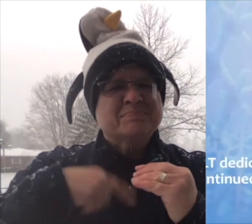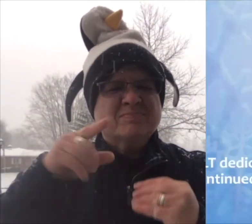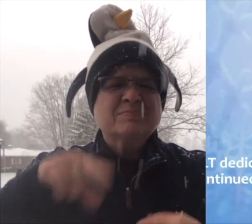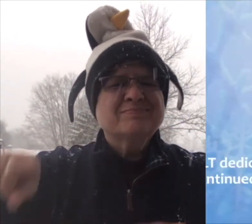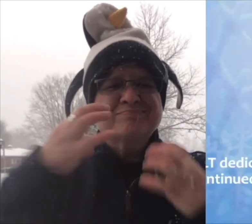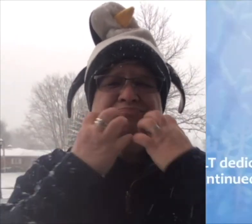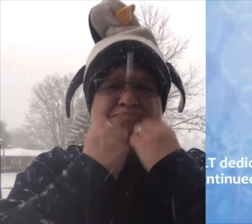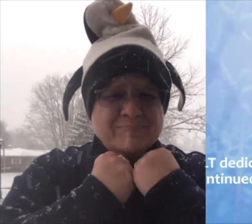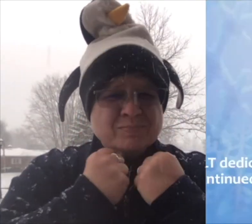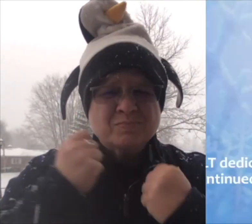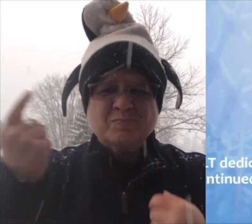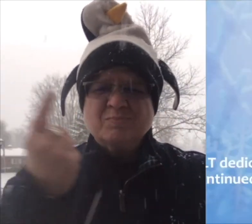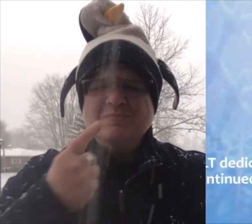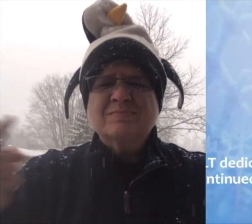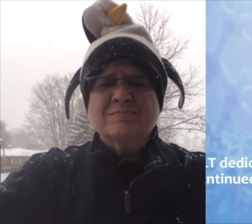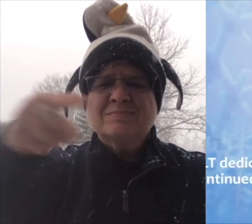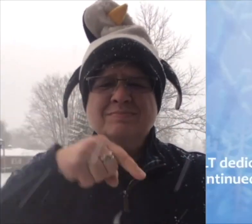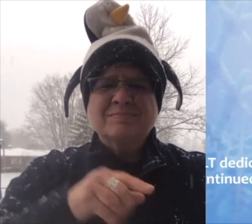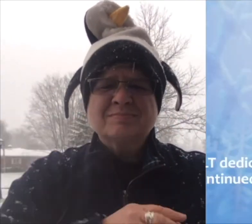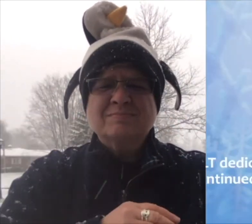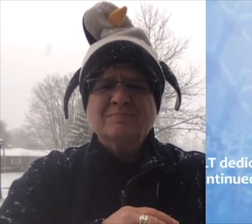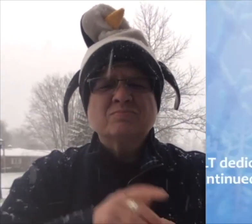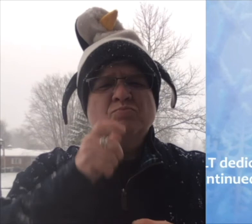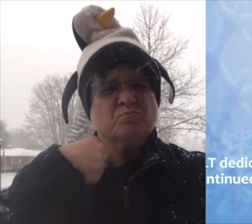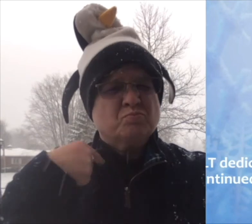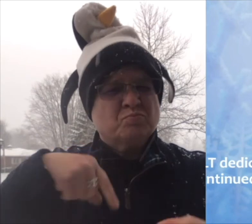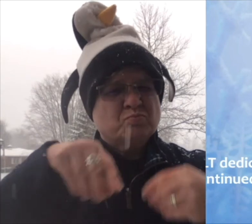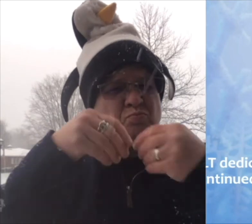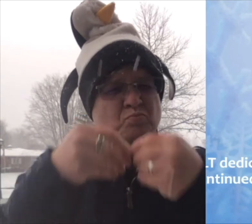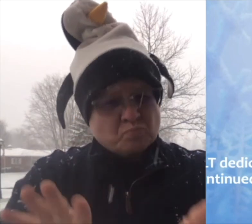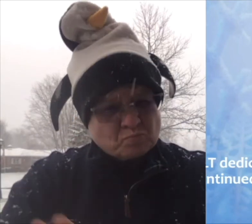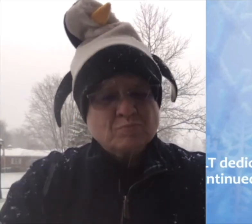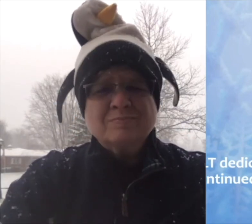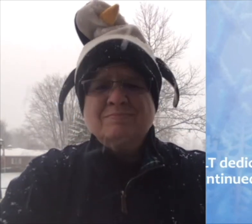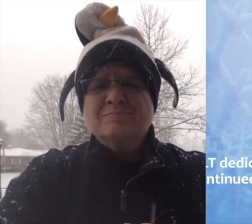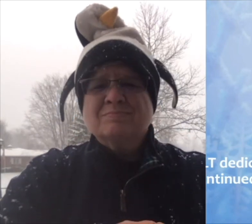a blue background with muted white snowflakes white lettering reads